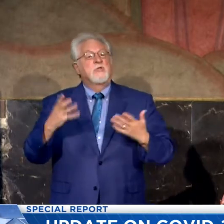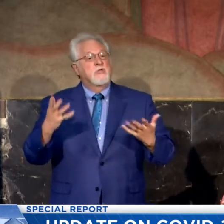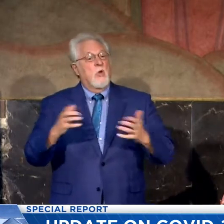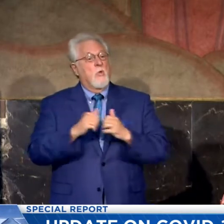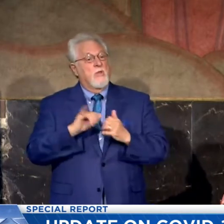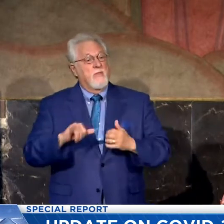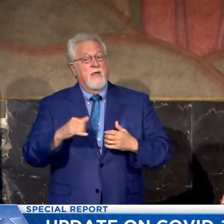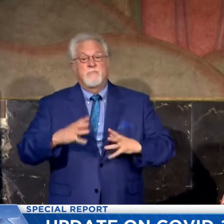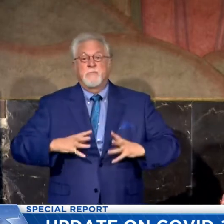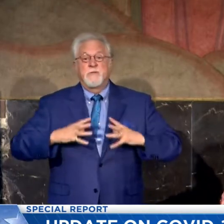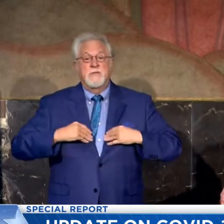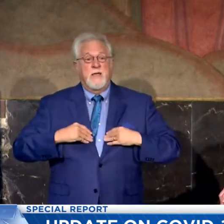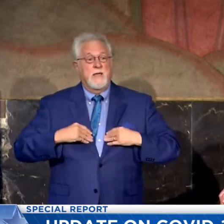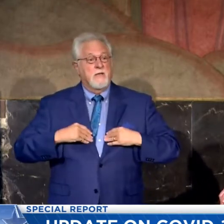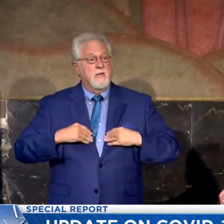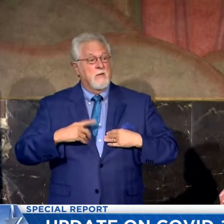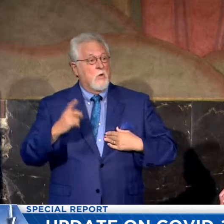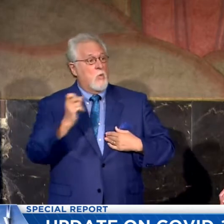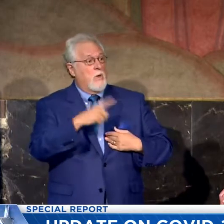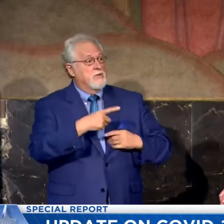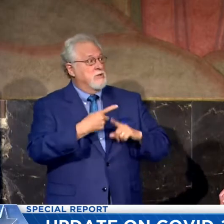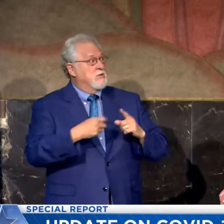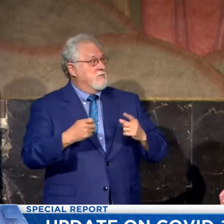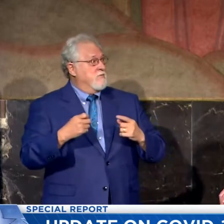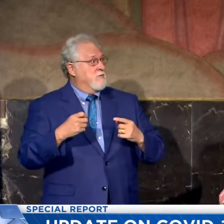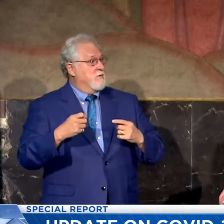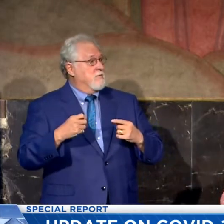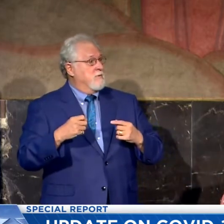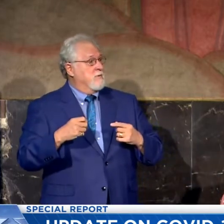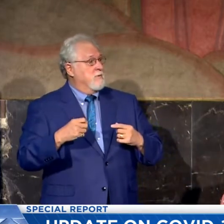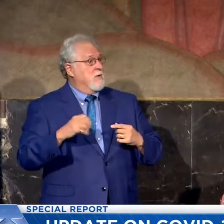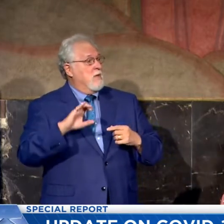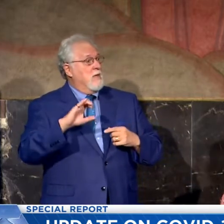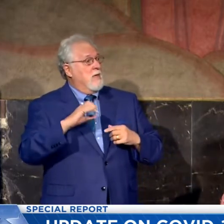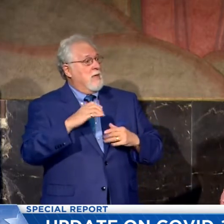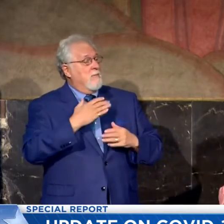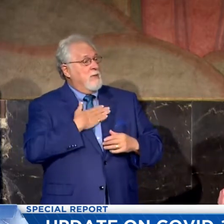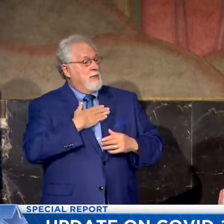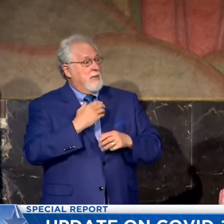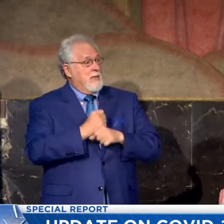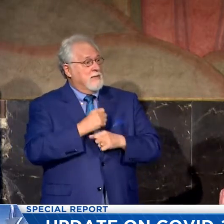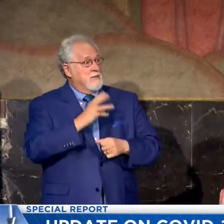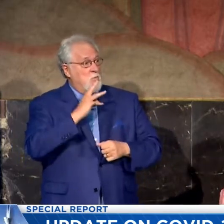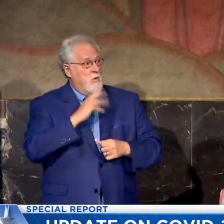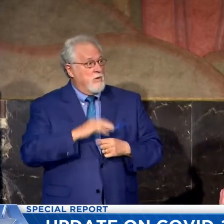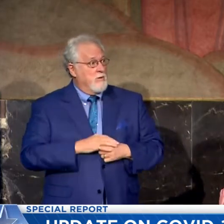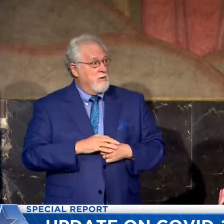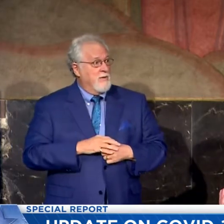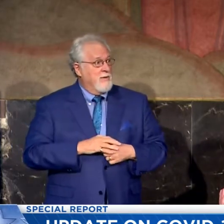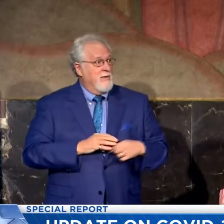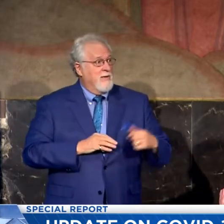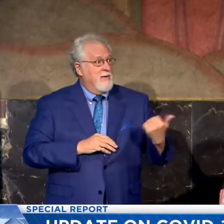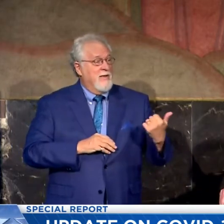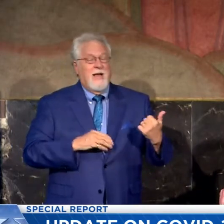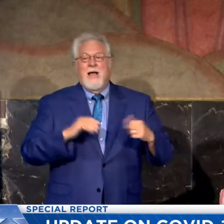THE NEXT WE ANTICIPATE HAPPENING WILL BE WEDNESDAY OF NEXT WEEK. WITH THAT, WE WILL TAKE SOME QUESTIONS.